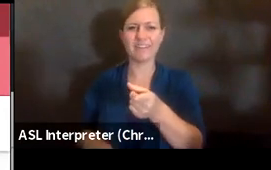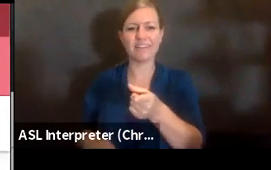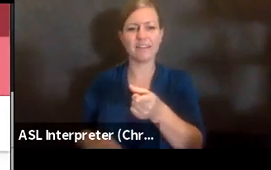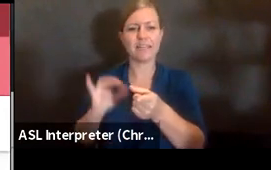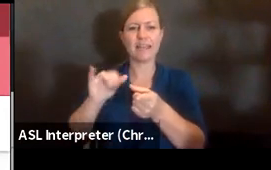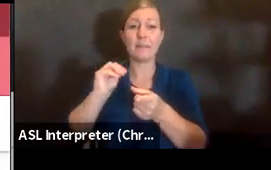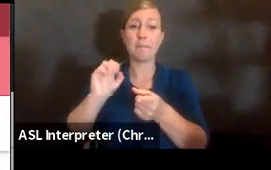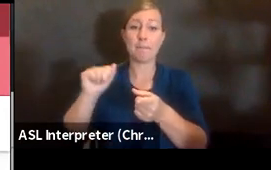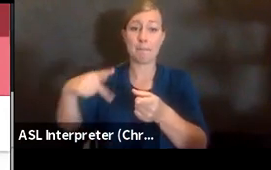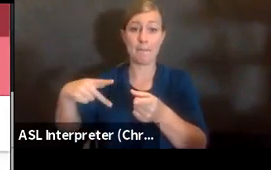that you can go and find